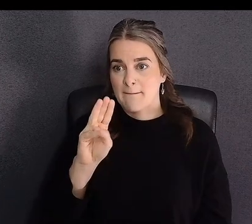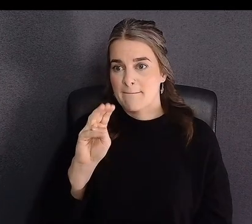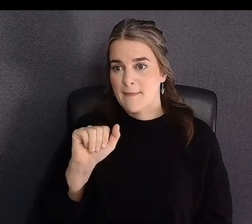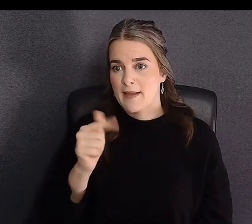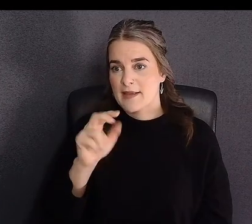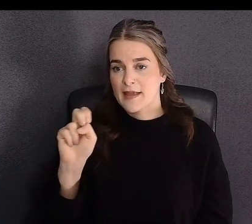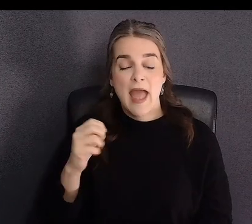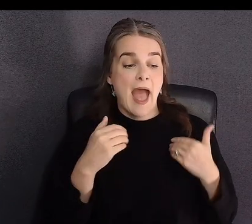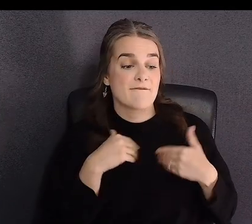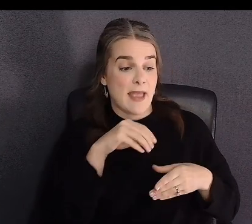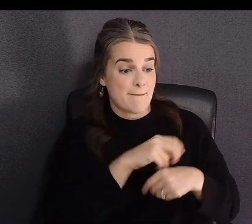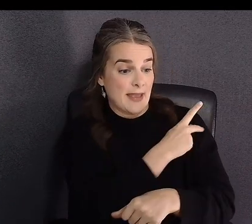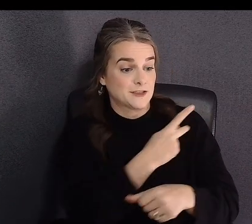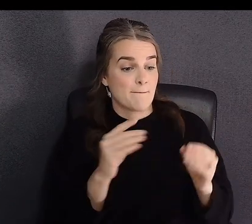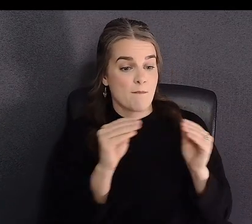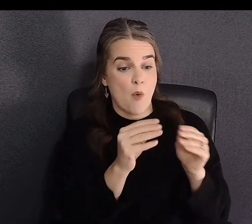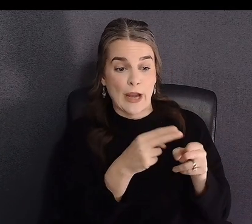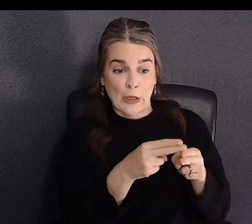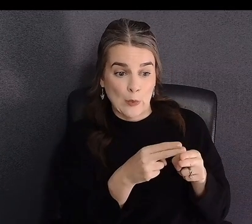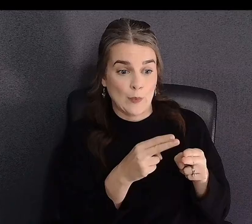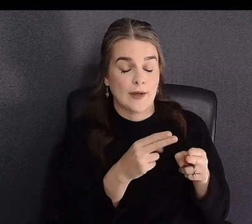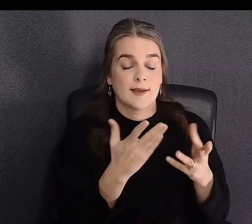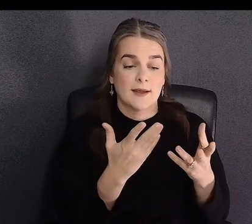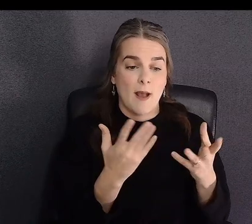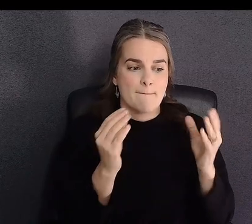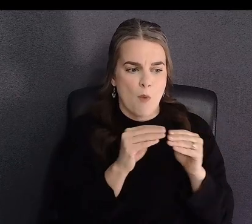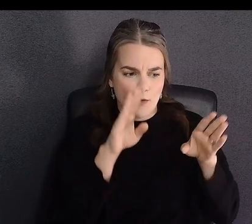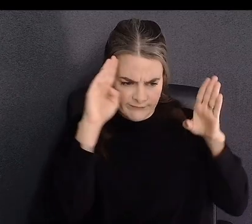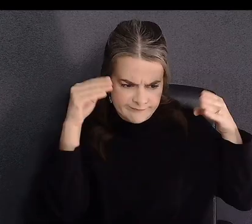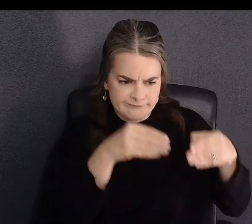It's much more acute. We tend to be working more acutely